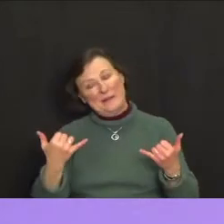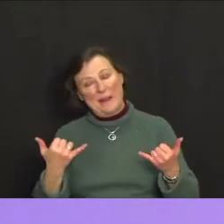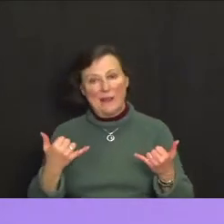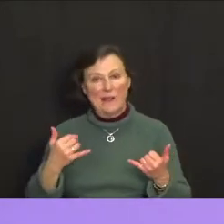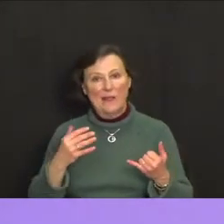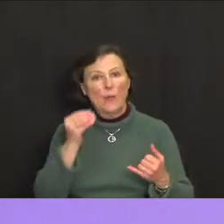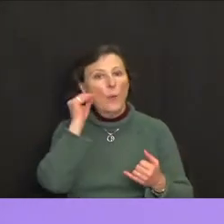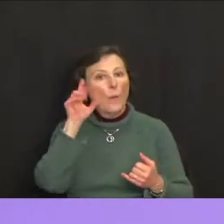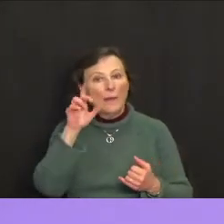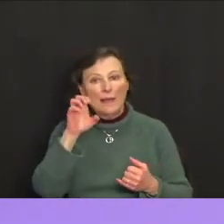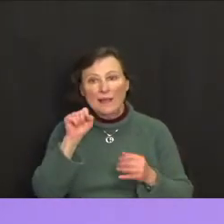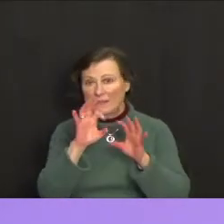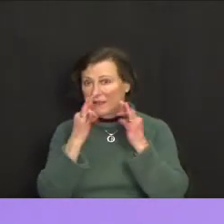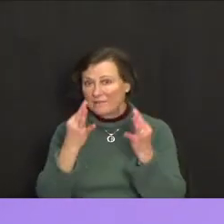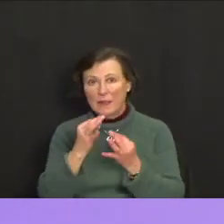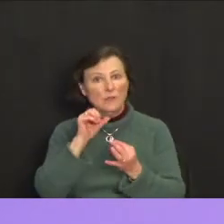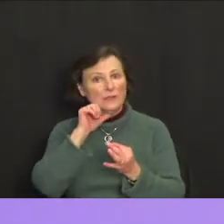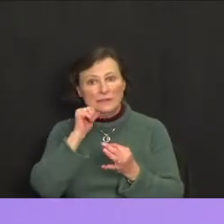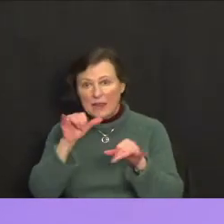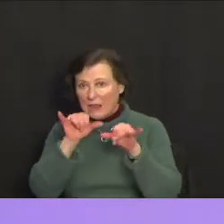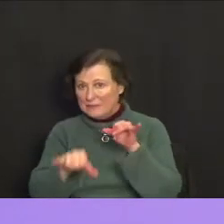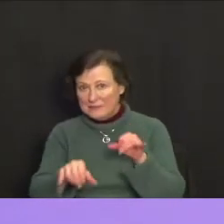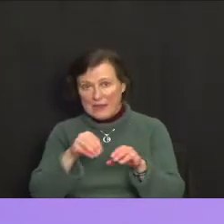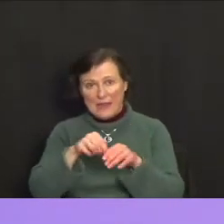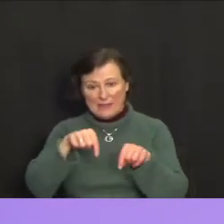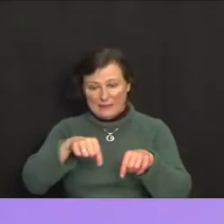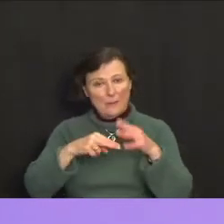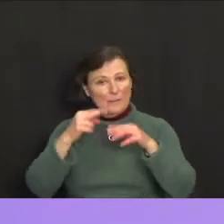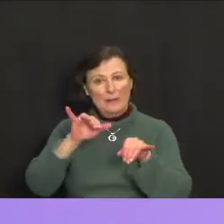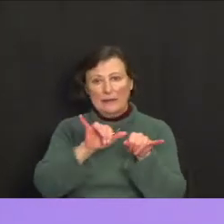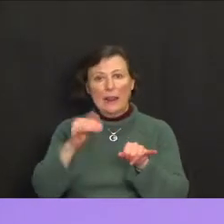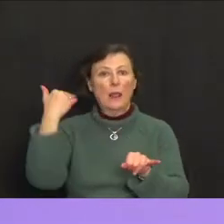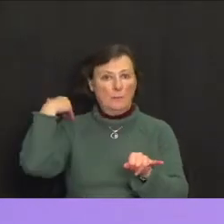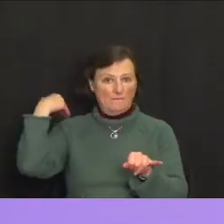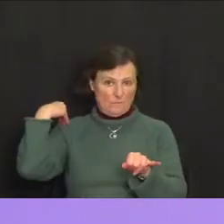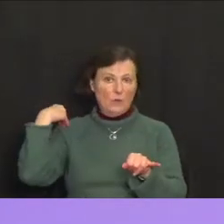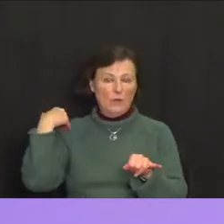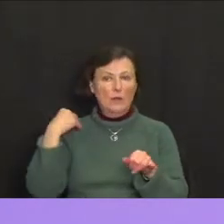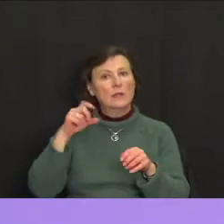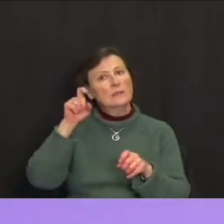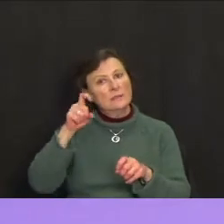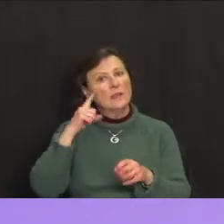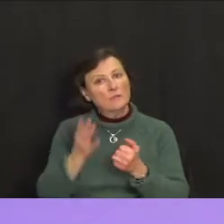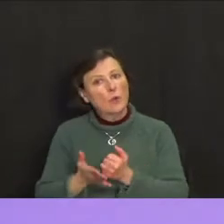families are not staying in our building the way they used to, the need for help has not gone away.